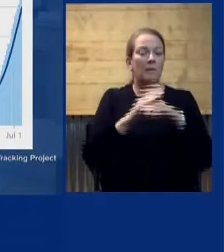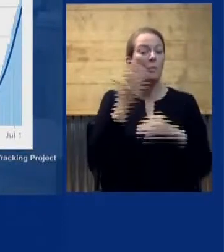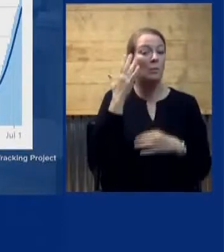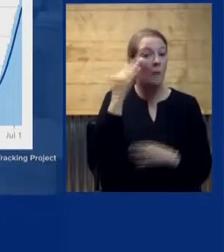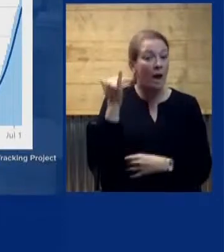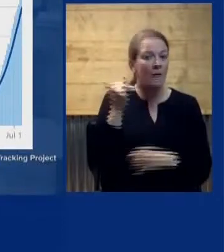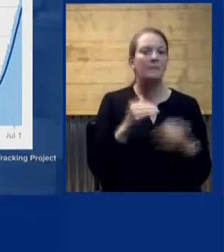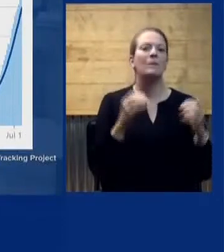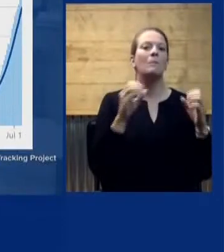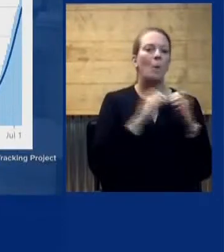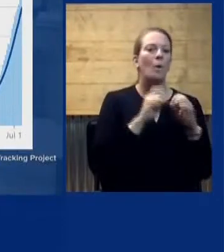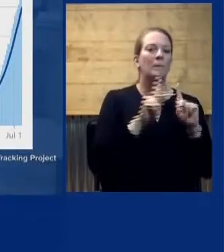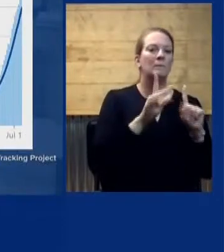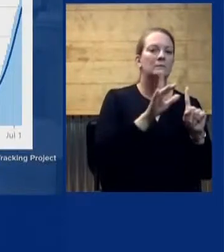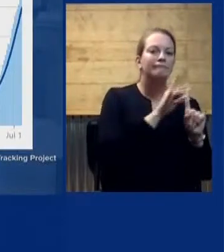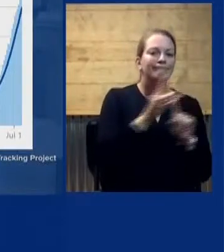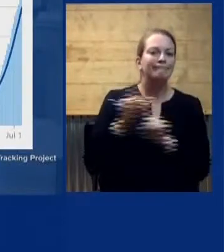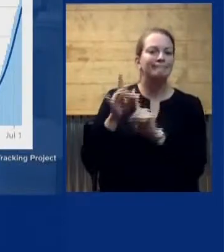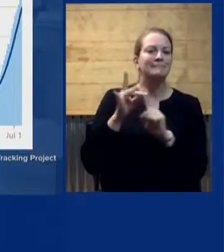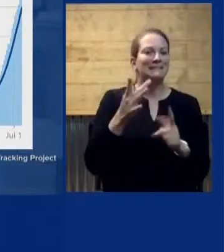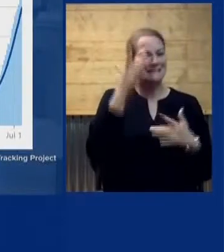THEY WON'T KEEP YOU IF YOU'RE